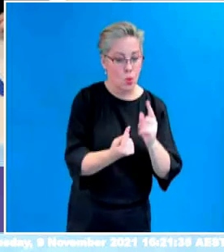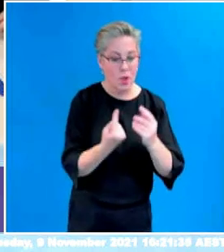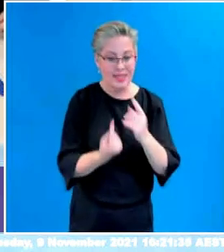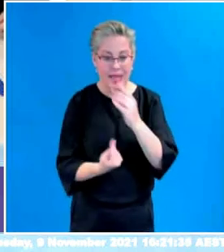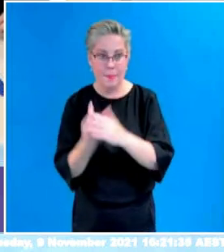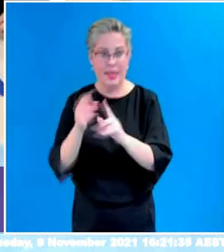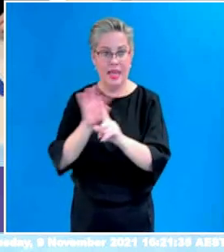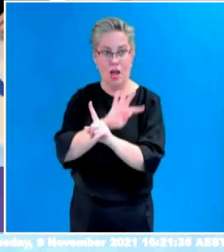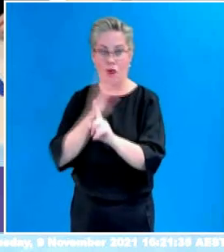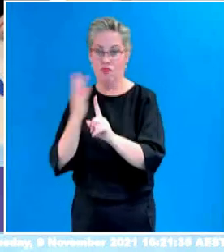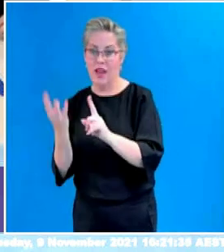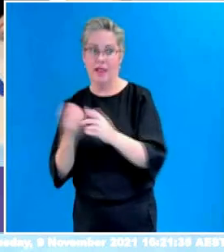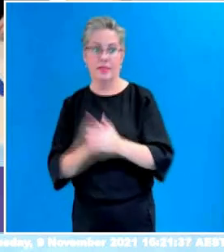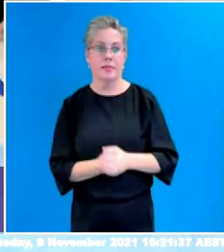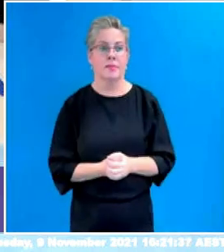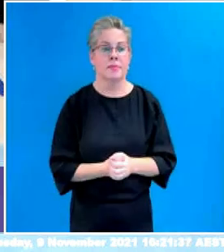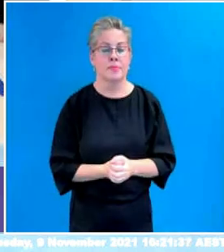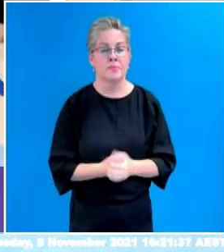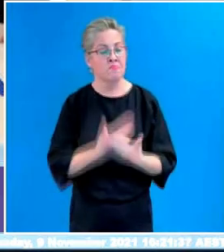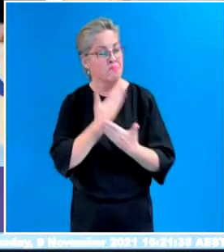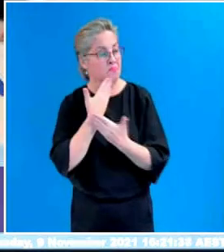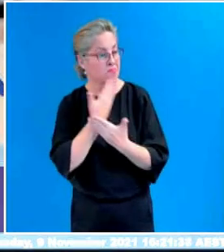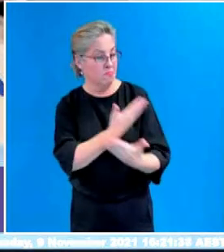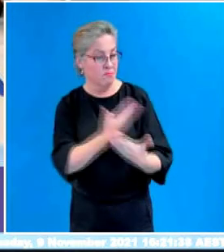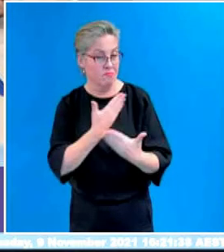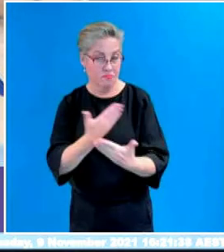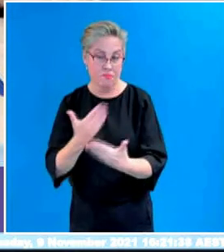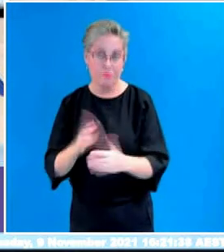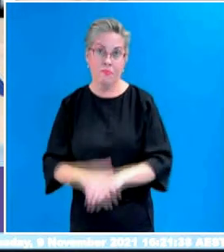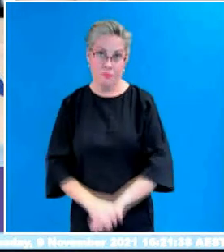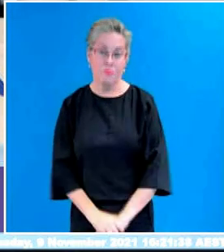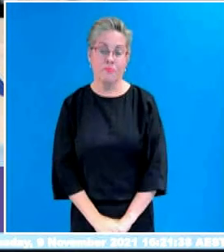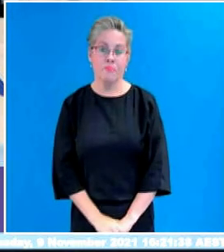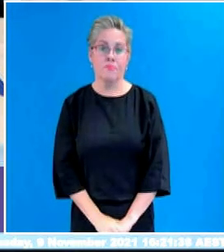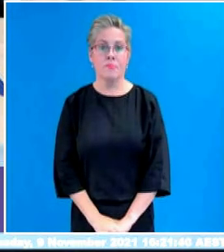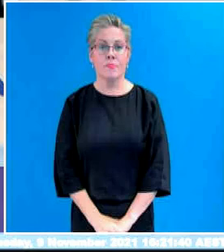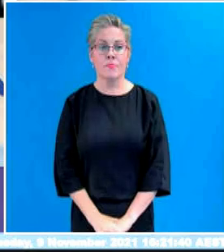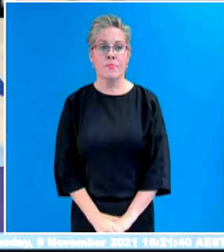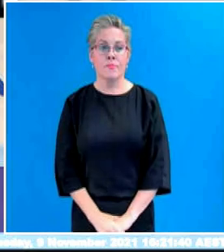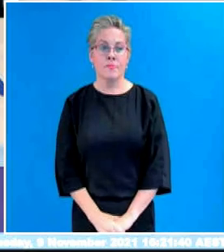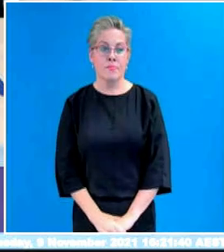COMMISSIONER McEWIN: I will leave it there. Thank you very much, all of you. Thank you, Chair. Thank you.